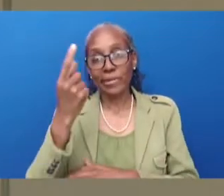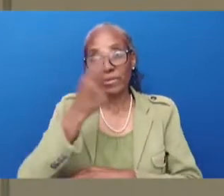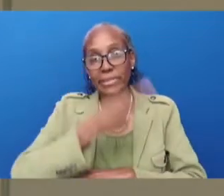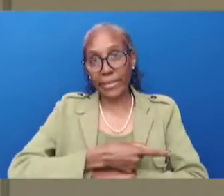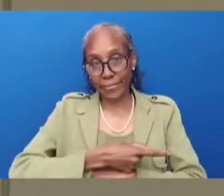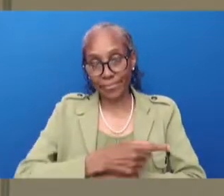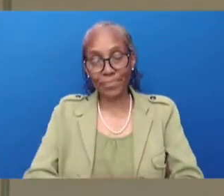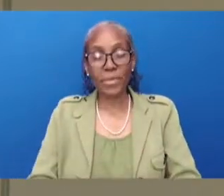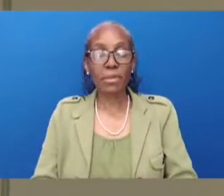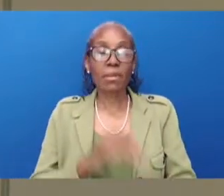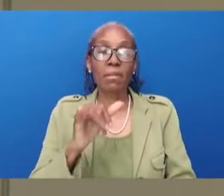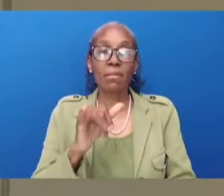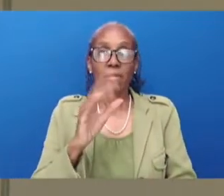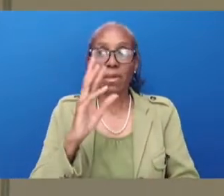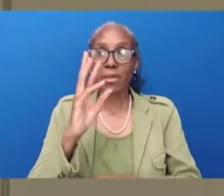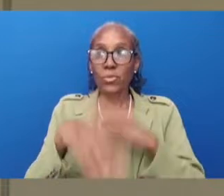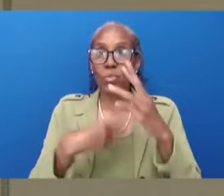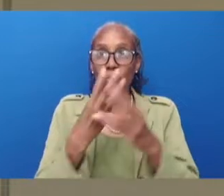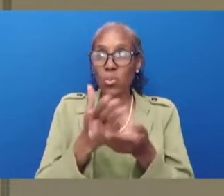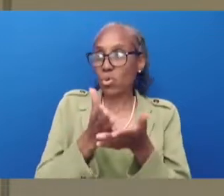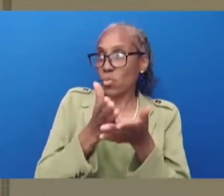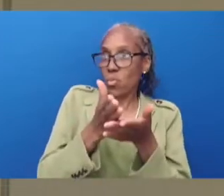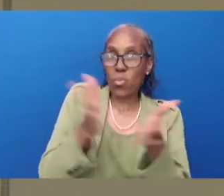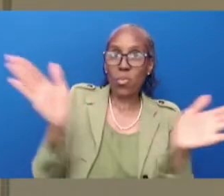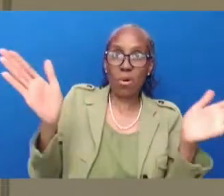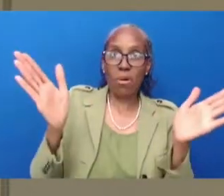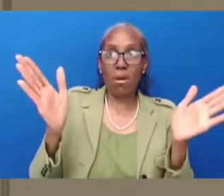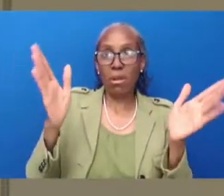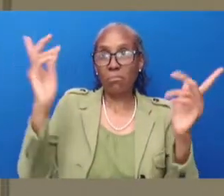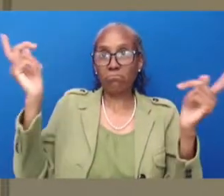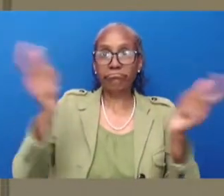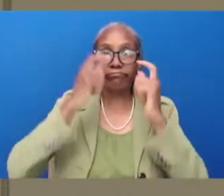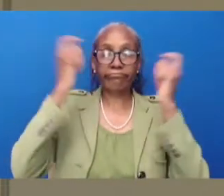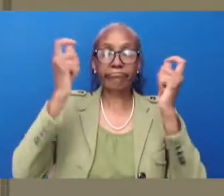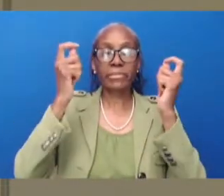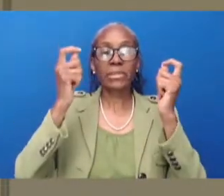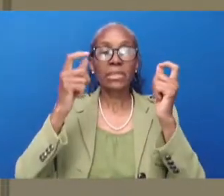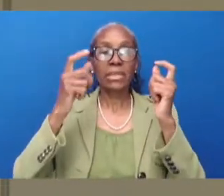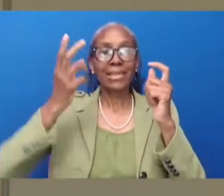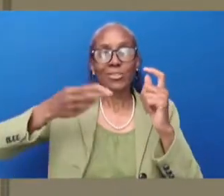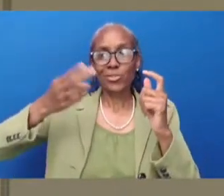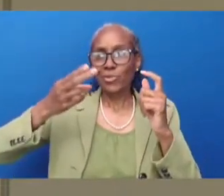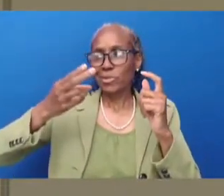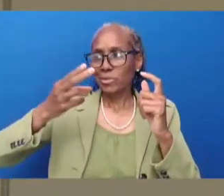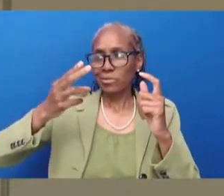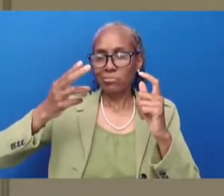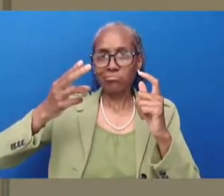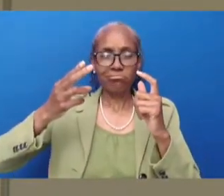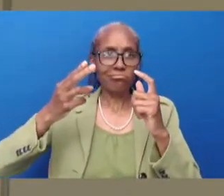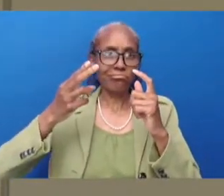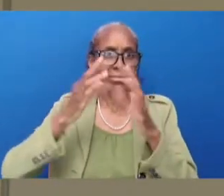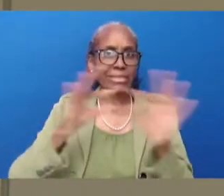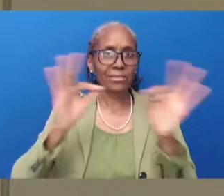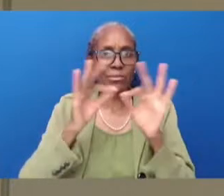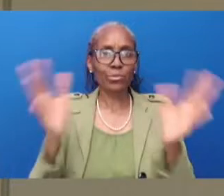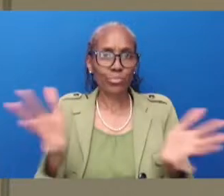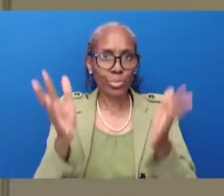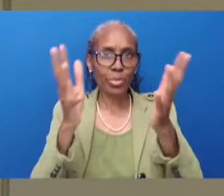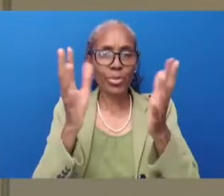ACKNOWLEDGE AND CELEBRATE AFRICA DAY.